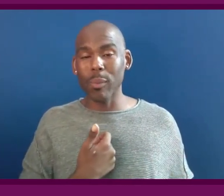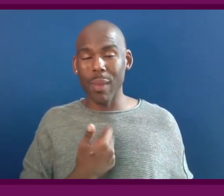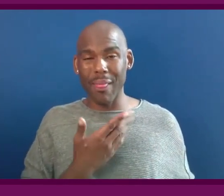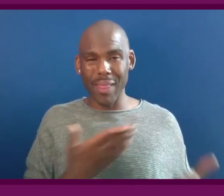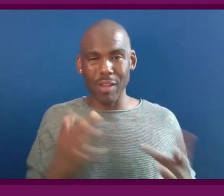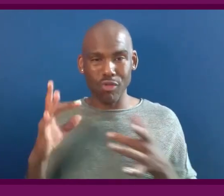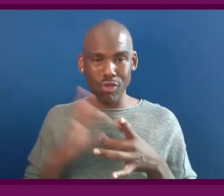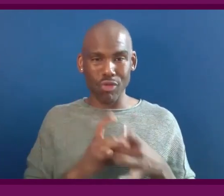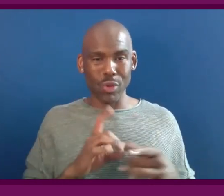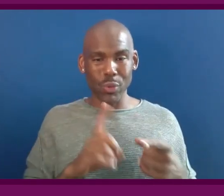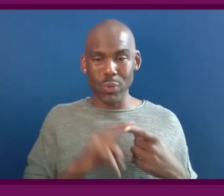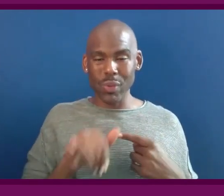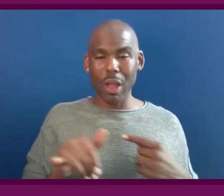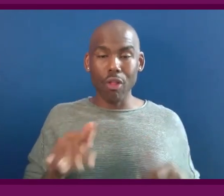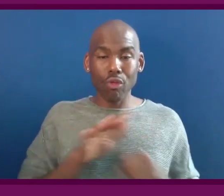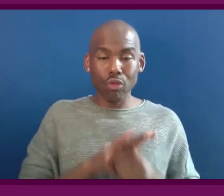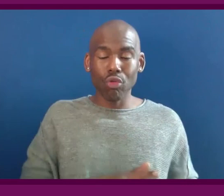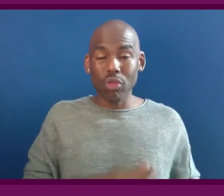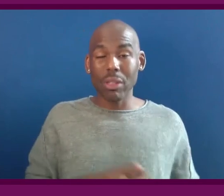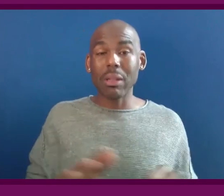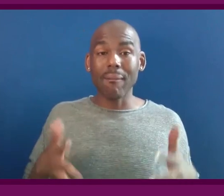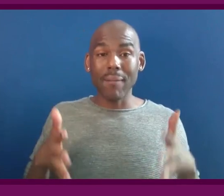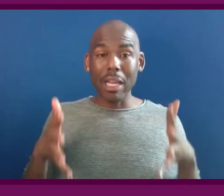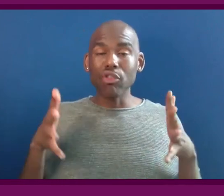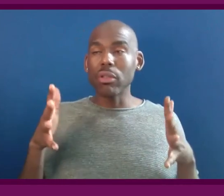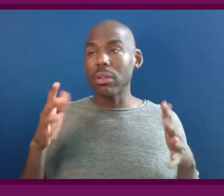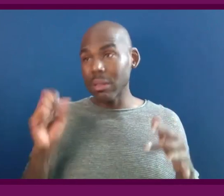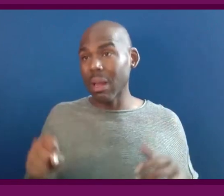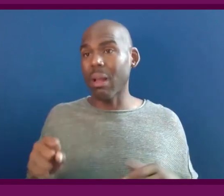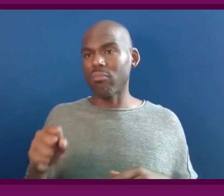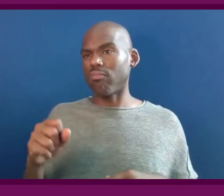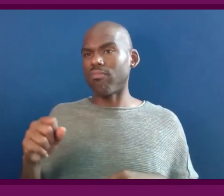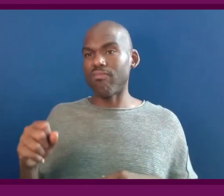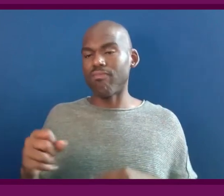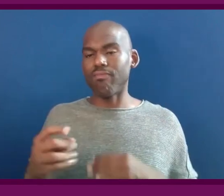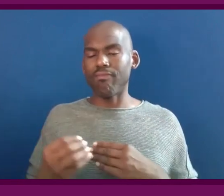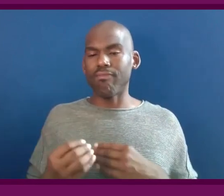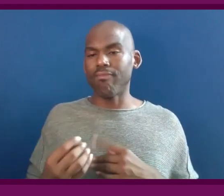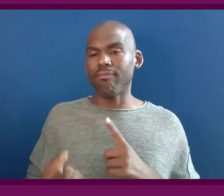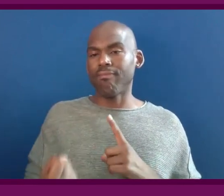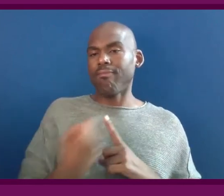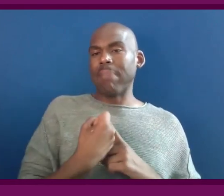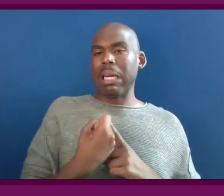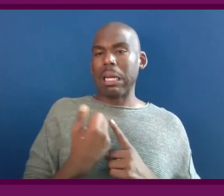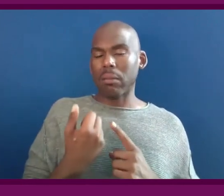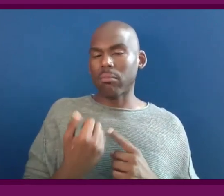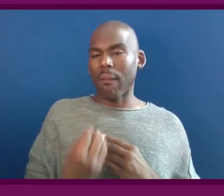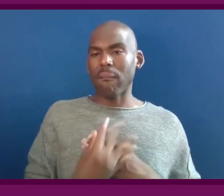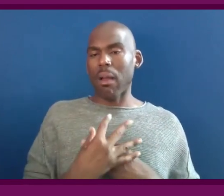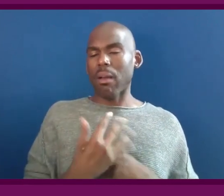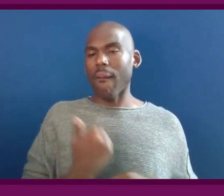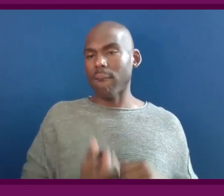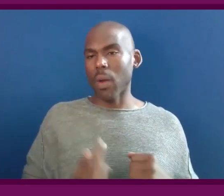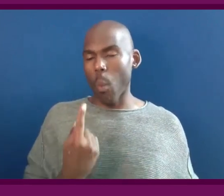Because the stress and the anxiety can eventually get to everybody in dealing with unconscious bias in the workplace.